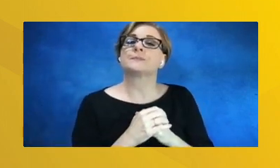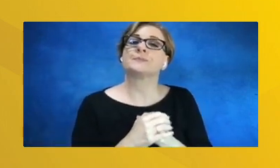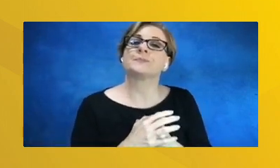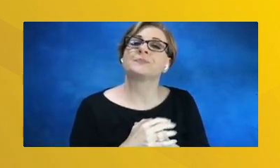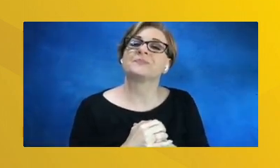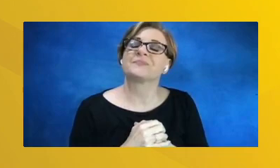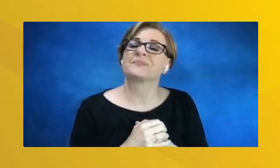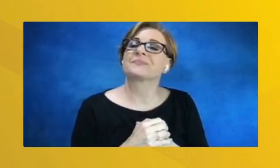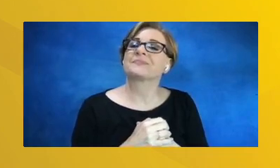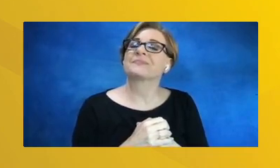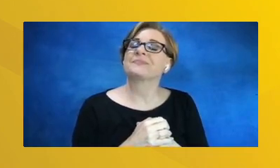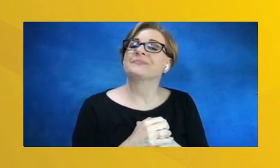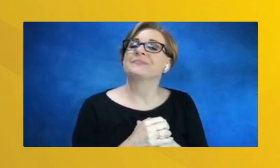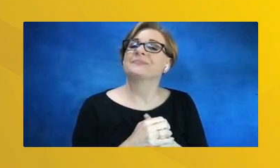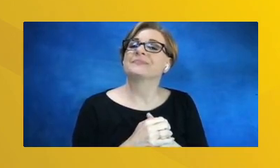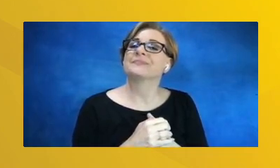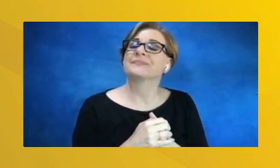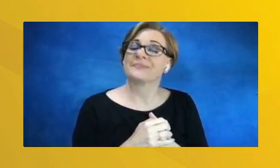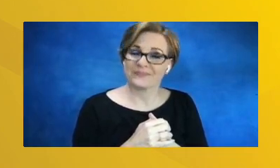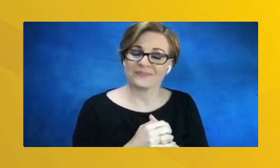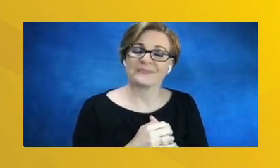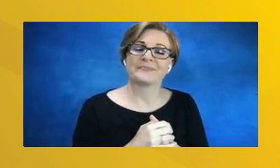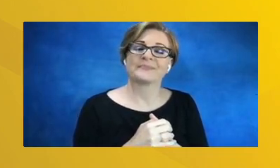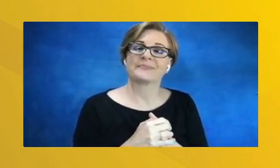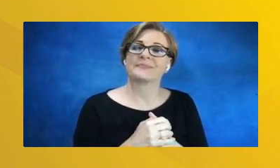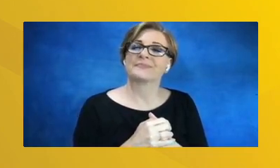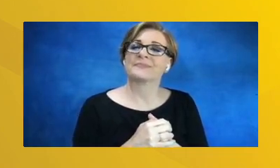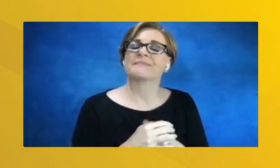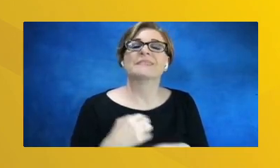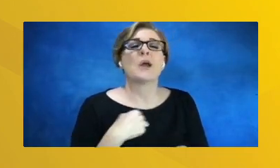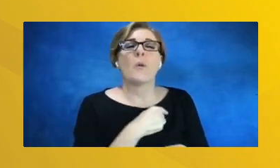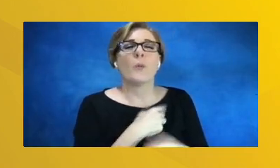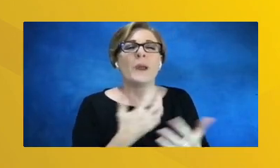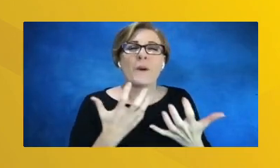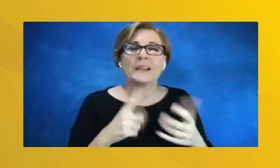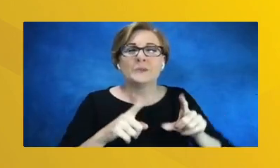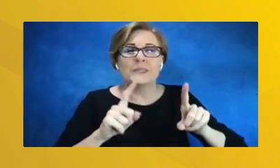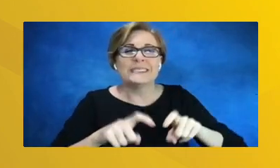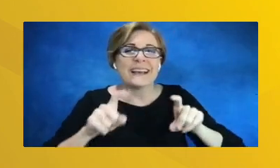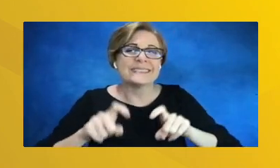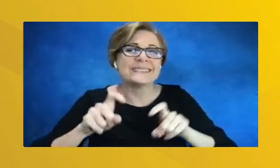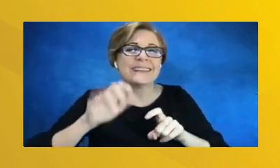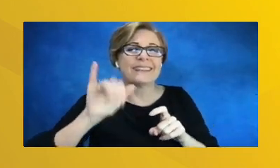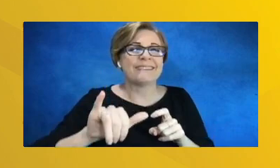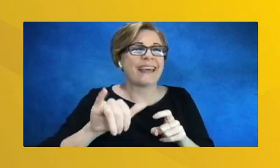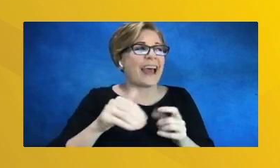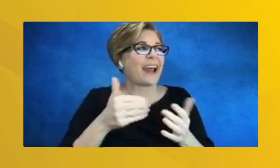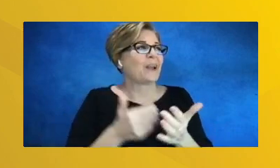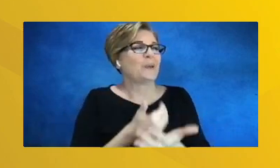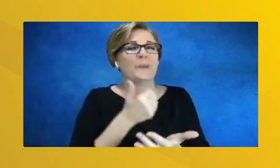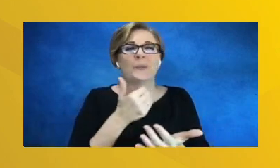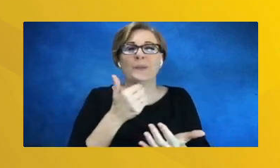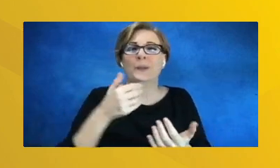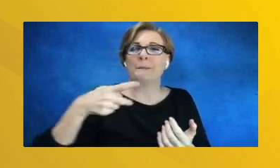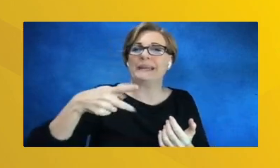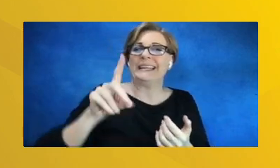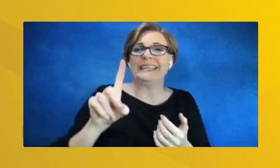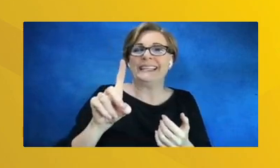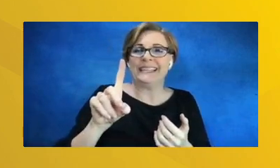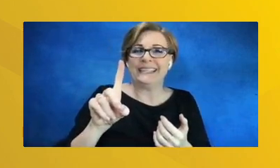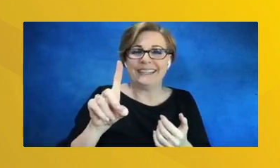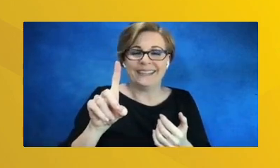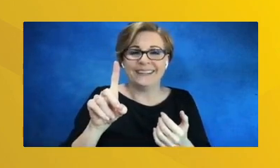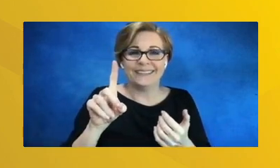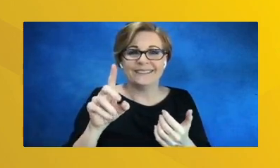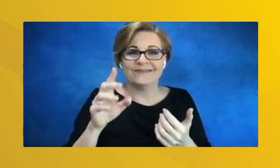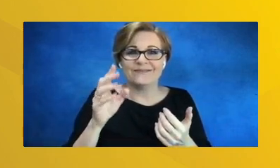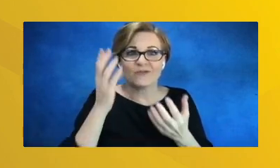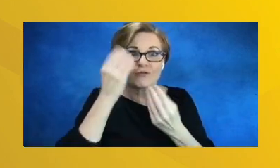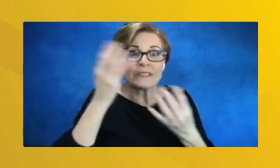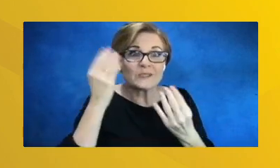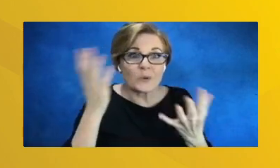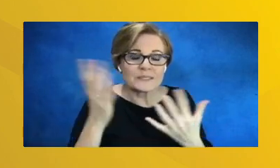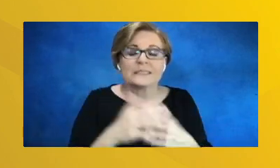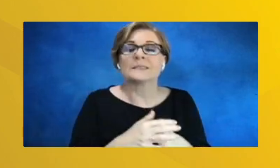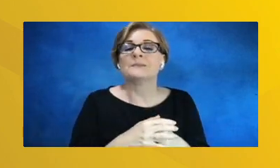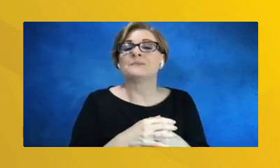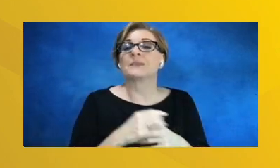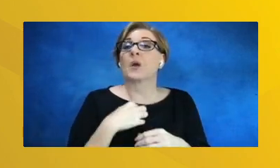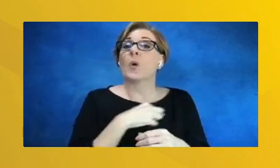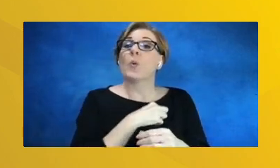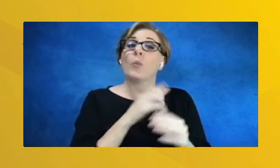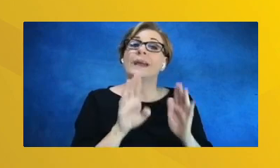So to test out these new PD resources, we actually created a very fun - at least I think